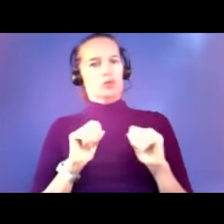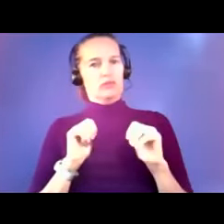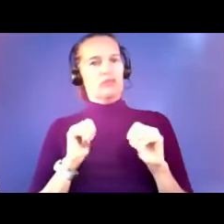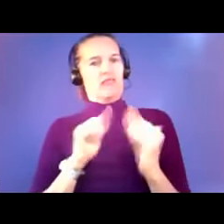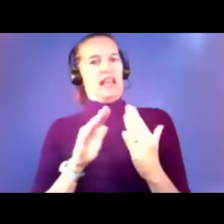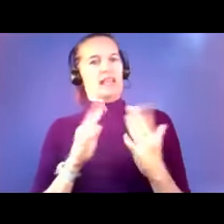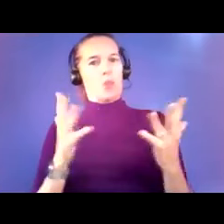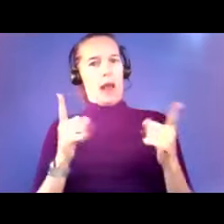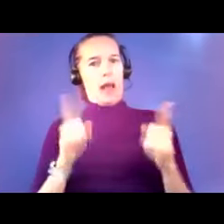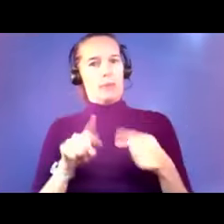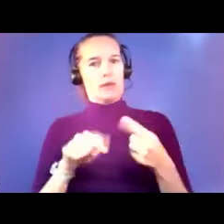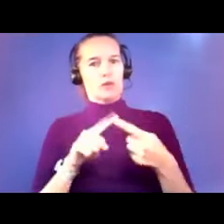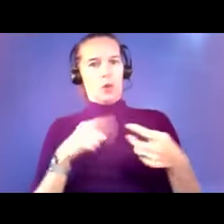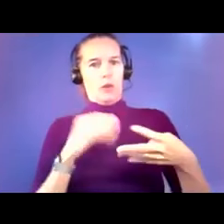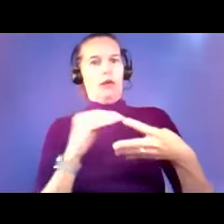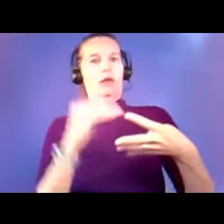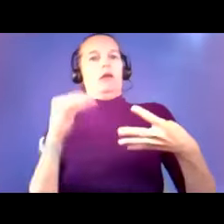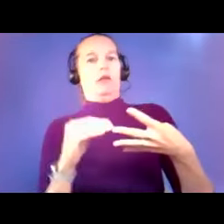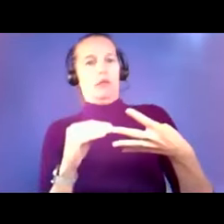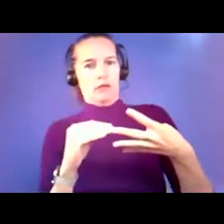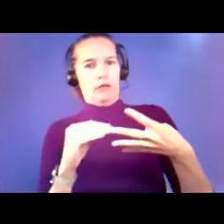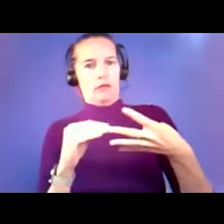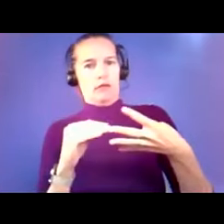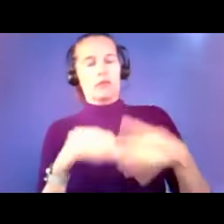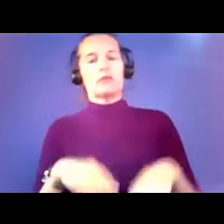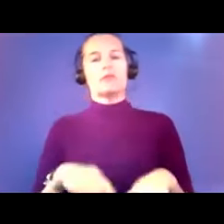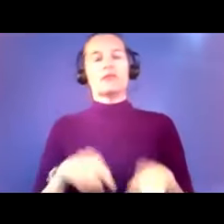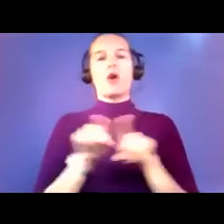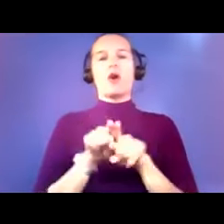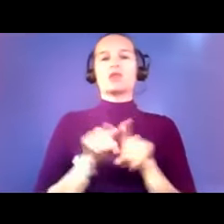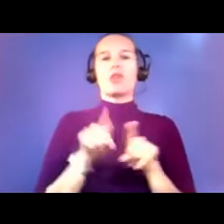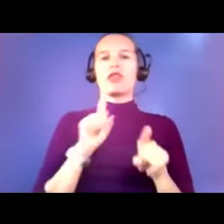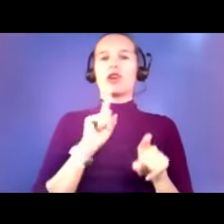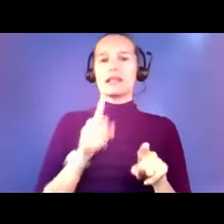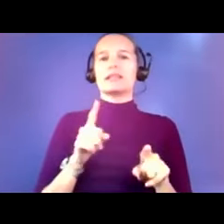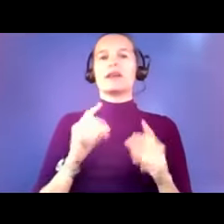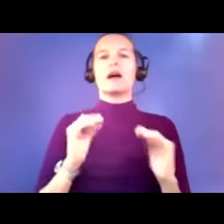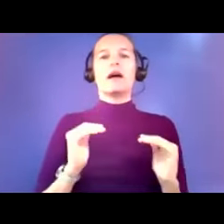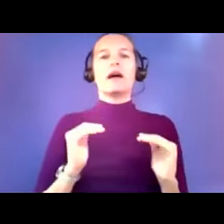There's also an accelerated progression provision in the equity metric in which we